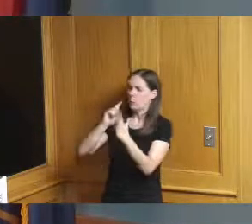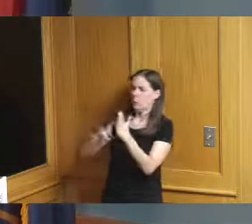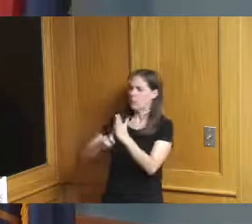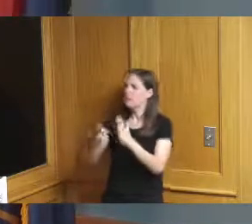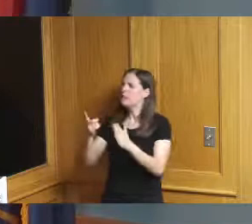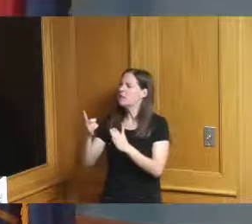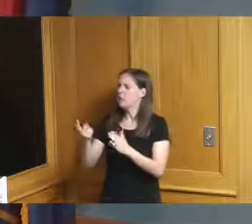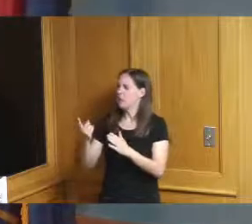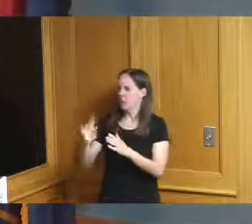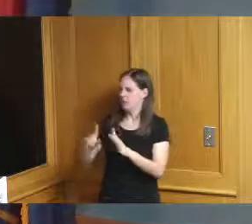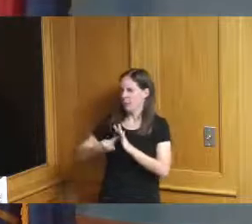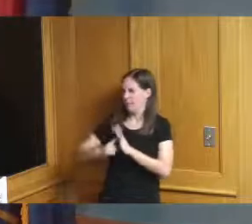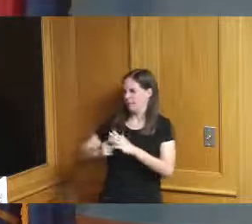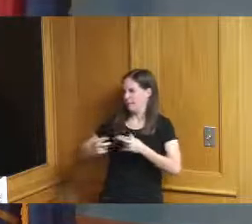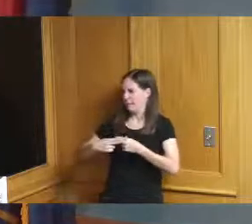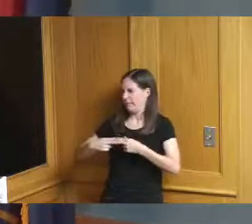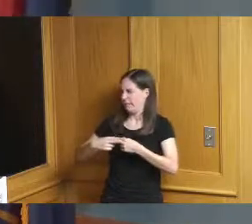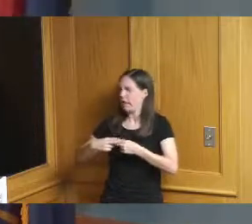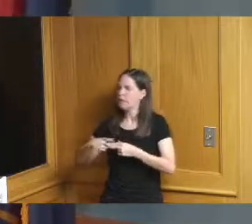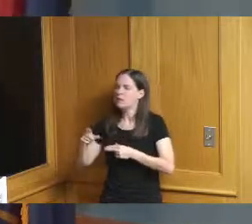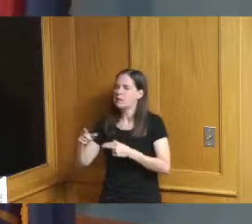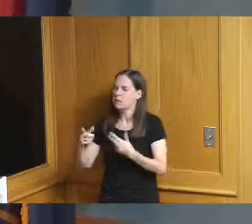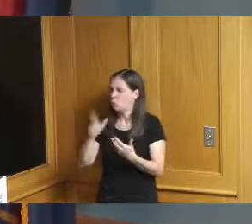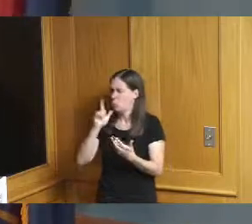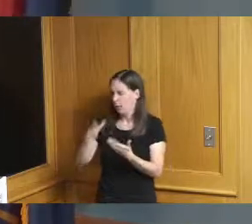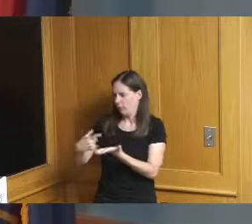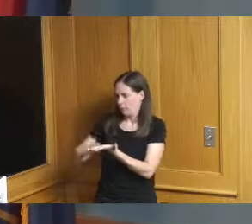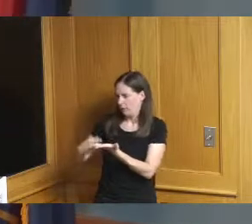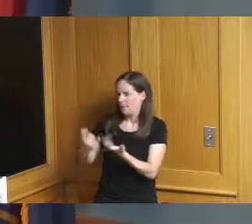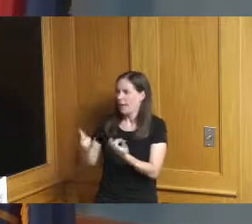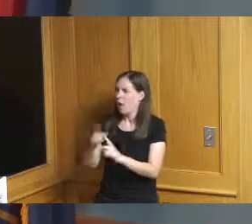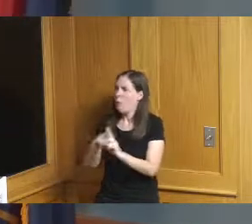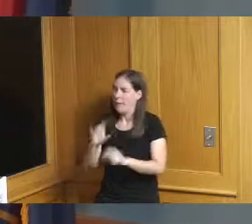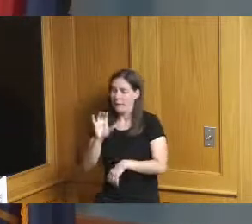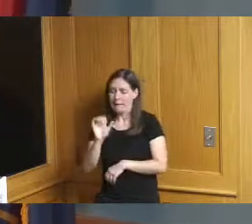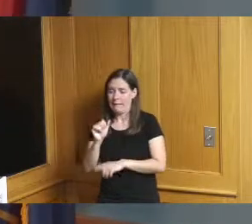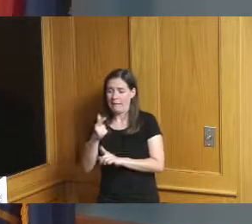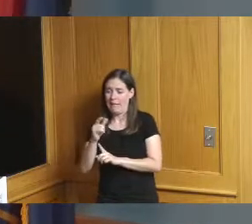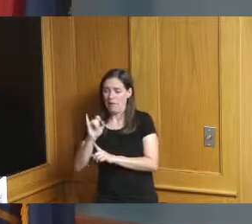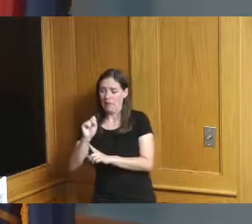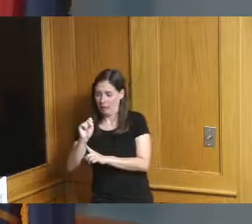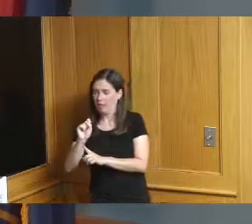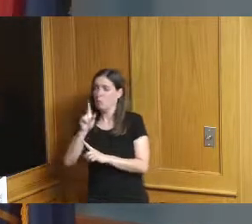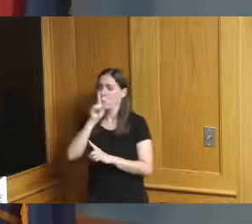we don't have to talk about it now but it says um cages is managed by the city of cincinnati